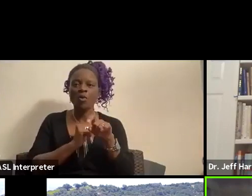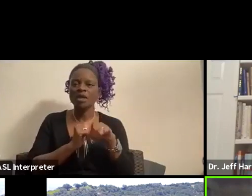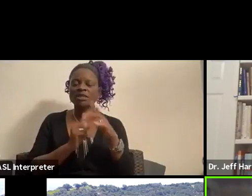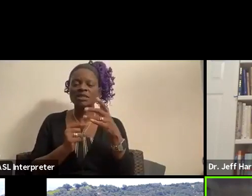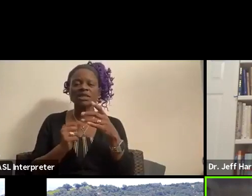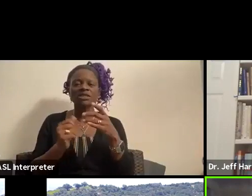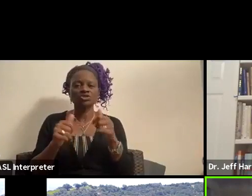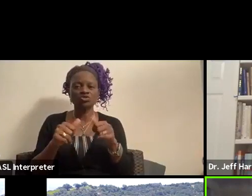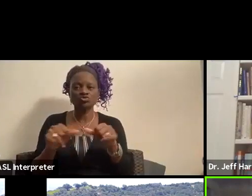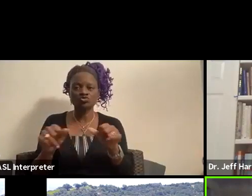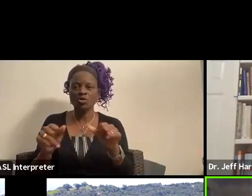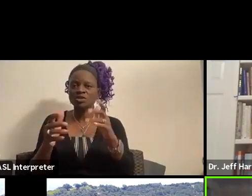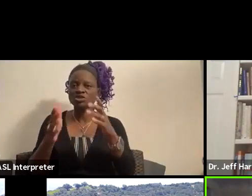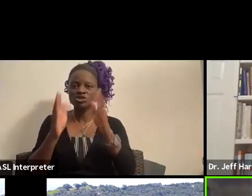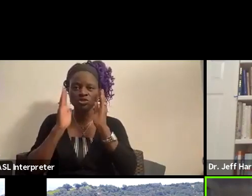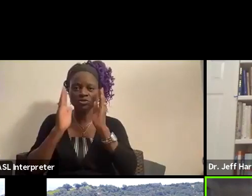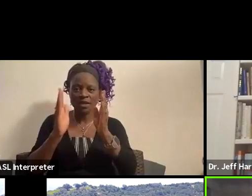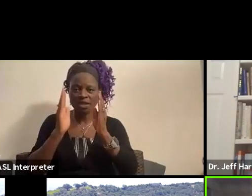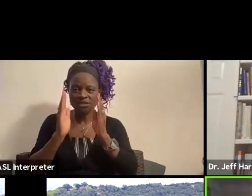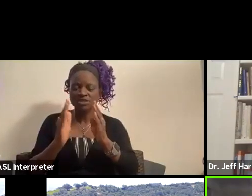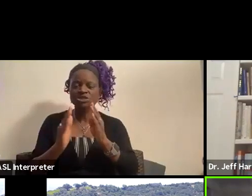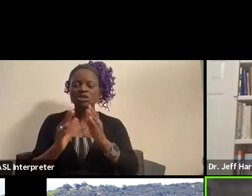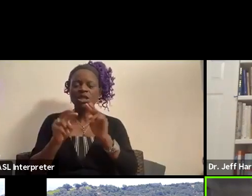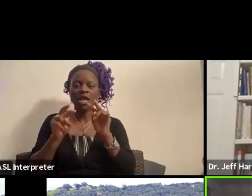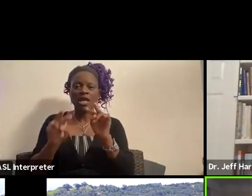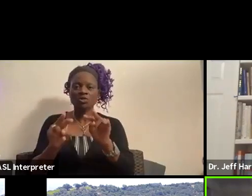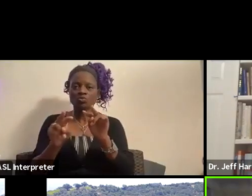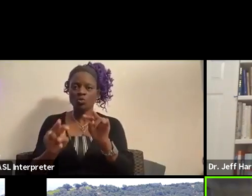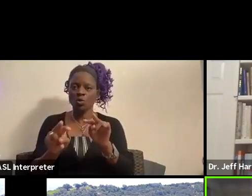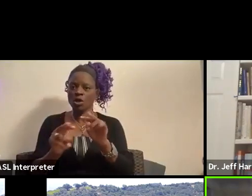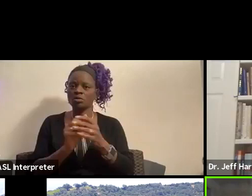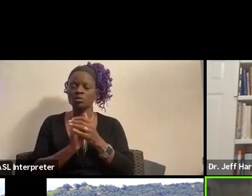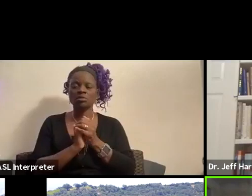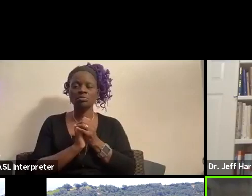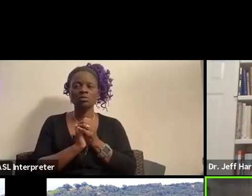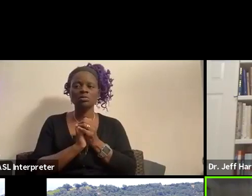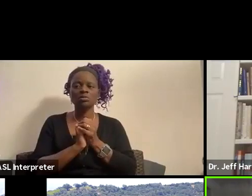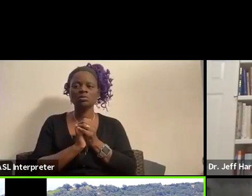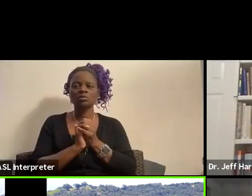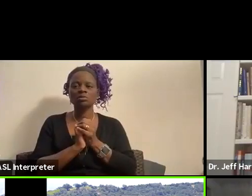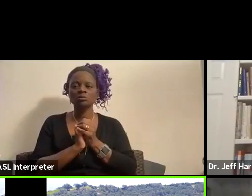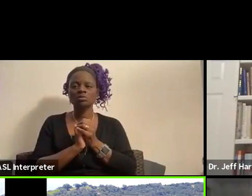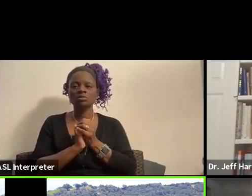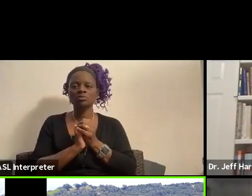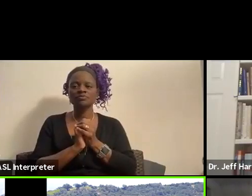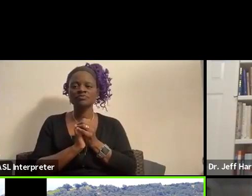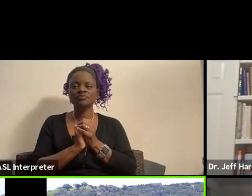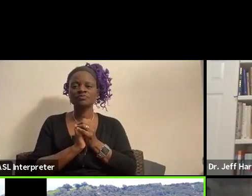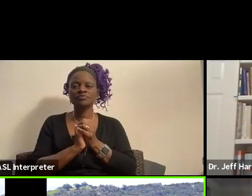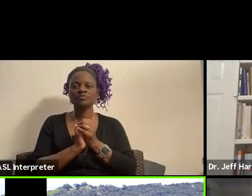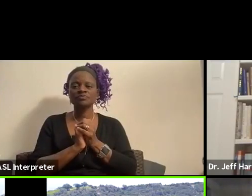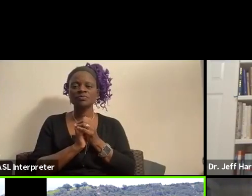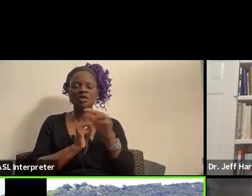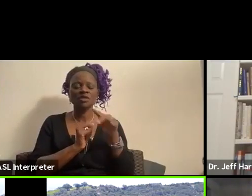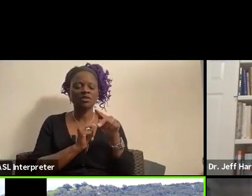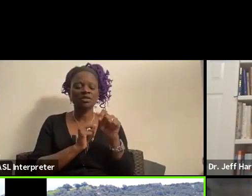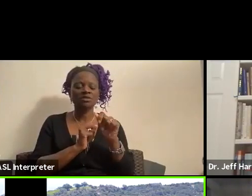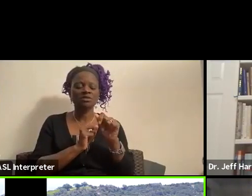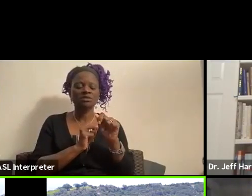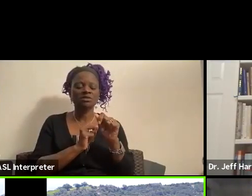measures we've been talking about from day one. Great, Carrie Benefield, did you have a quick question?